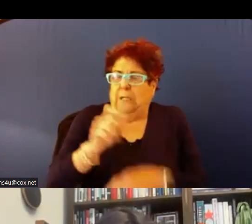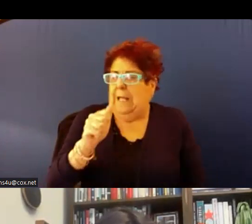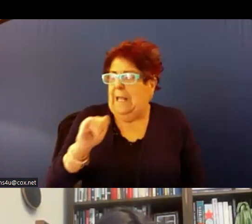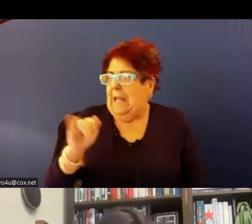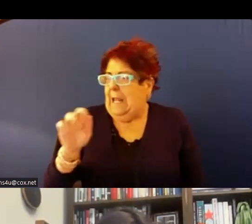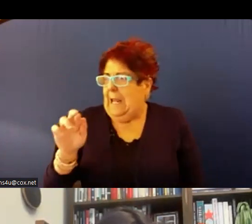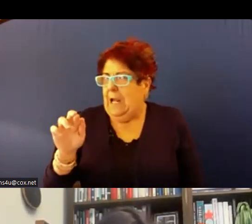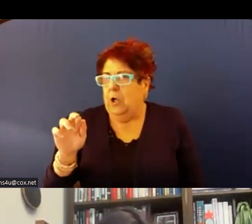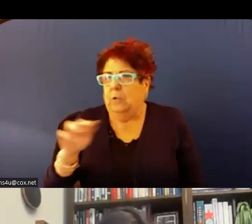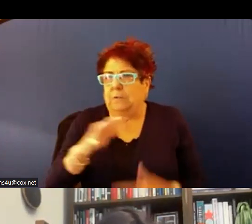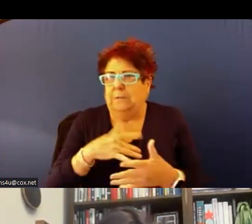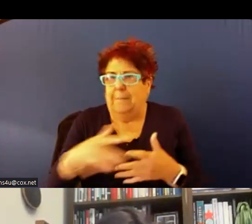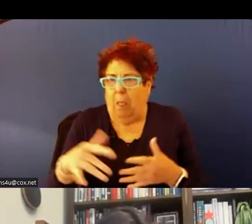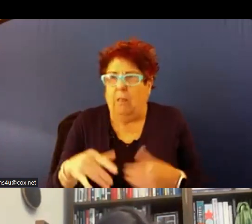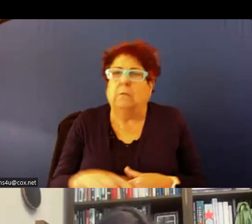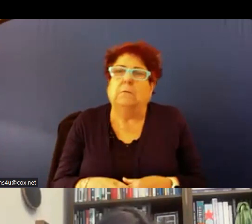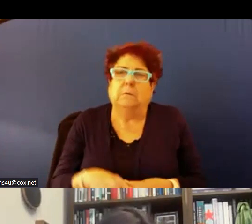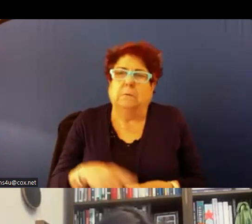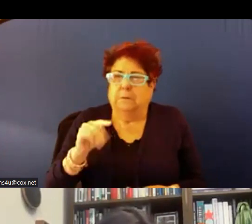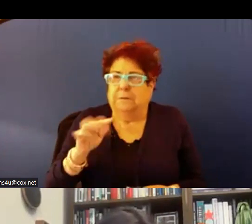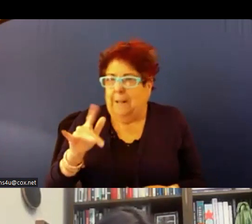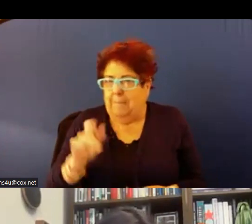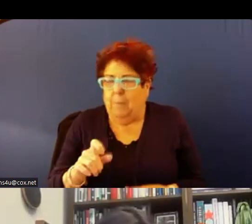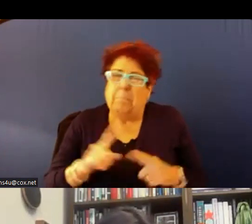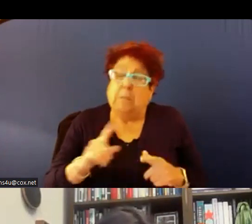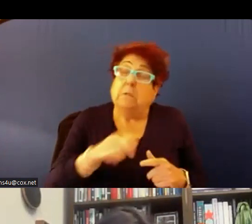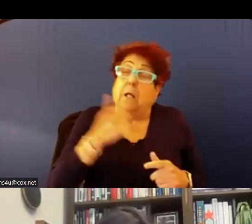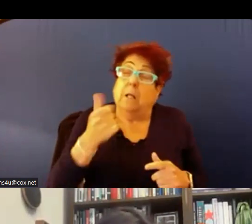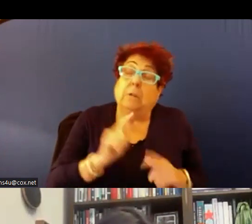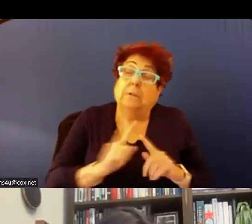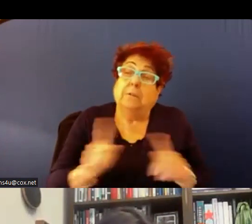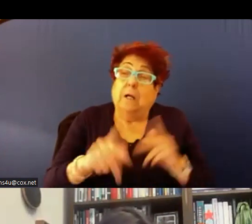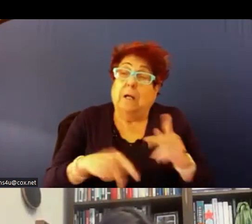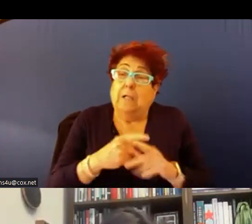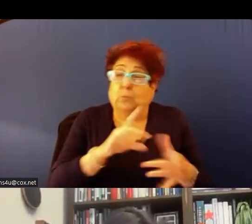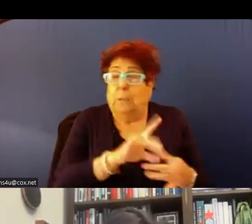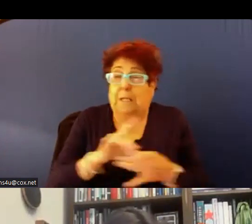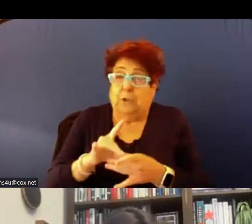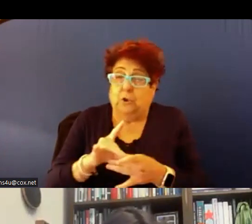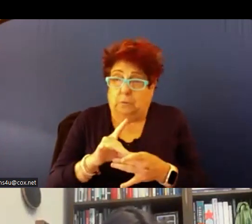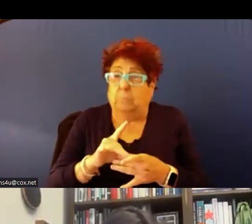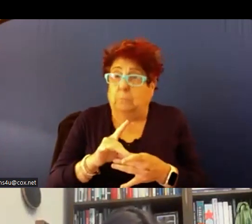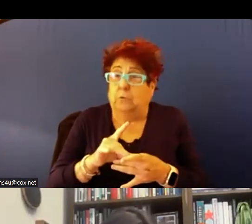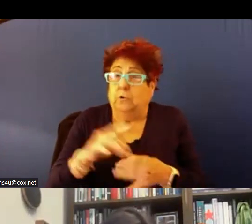but there are other types of relational database software is and this one was being used around